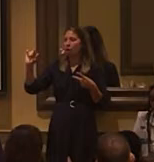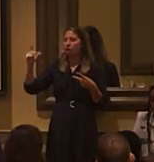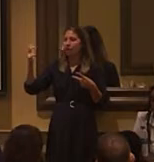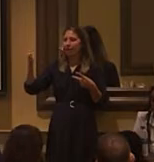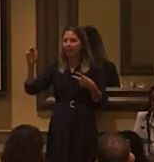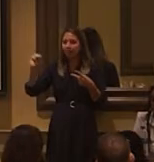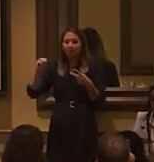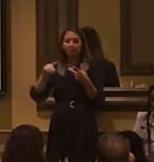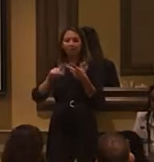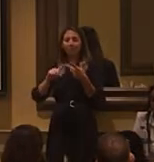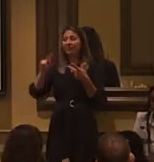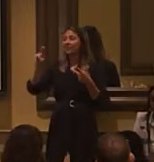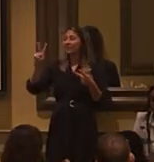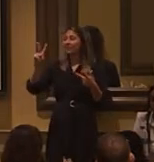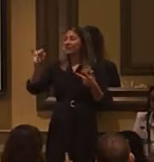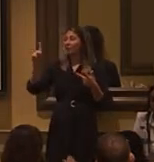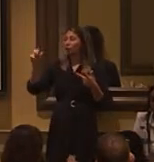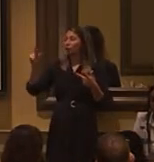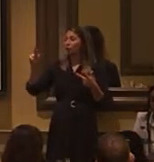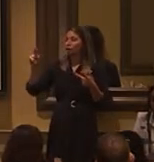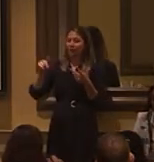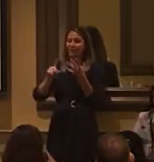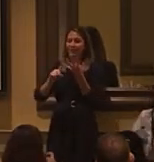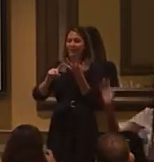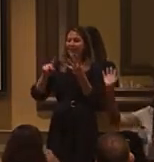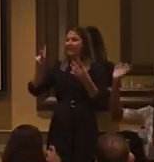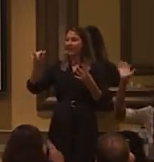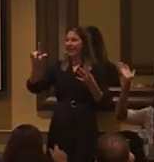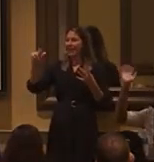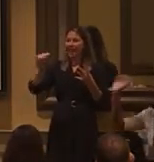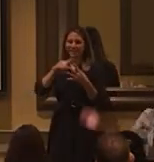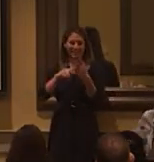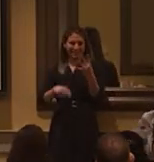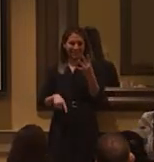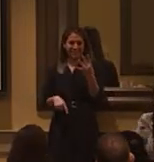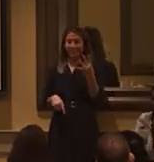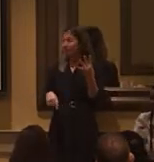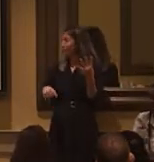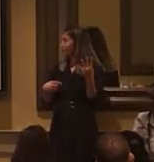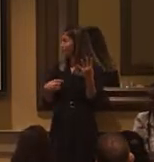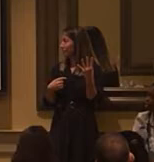We have Victor Nelson and Kayla Rivers. I'm gonna hand it off to them.